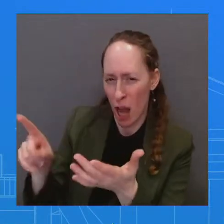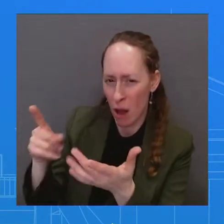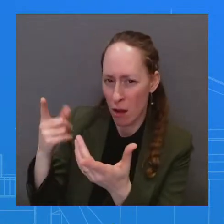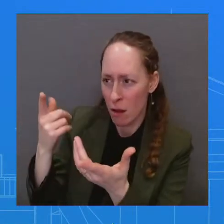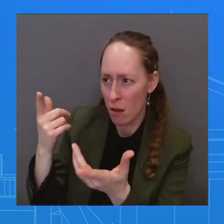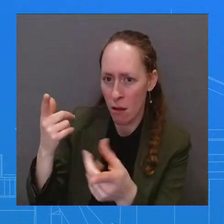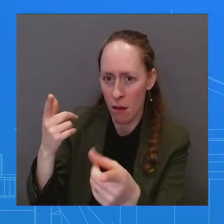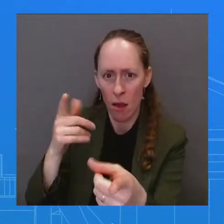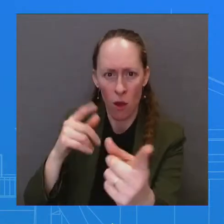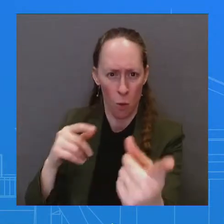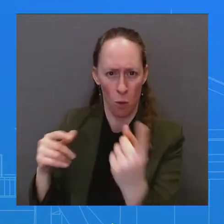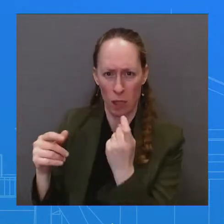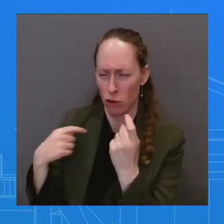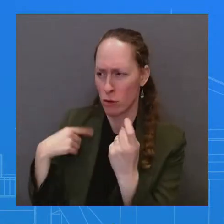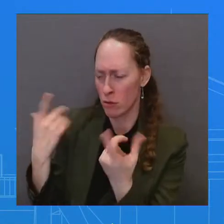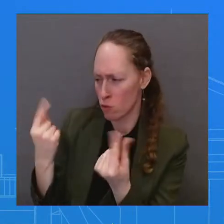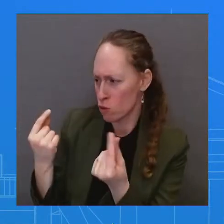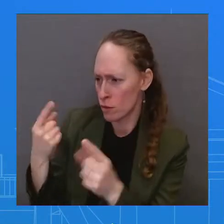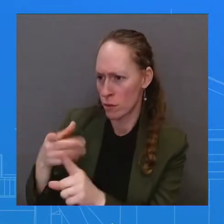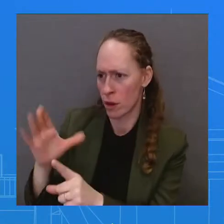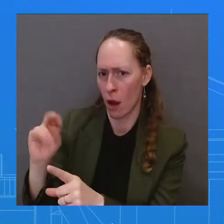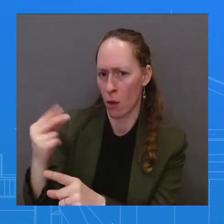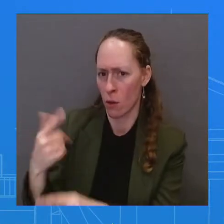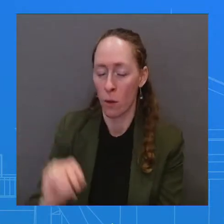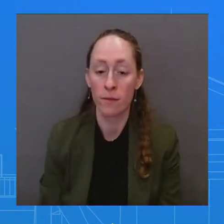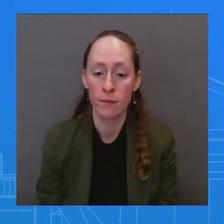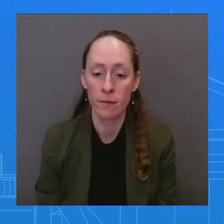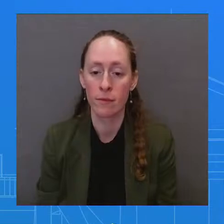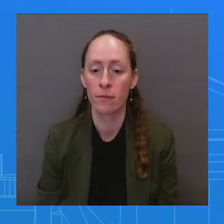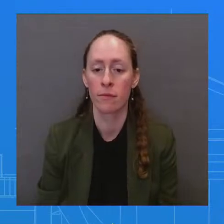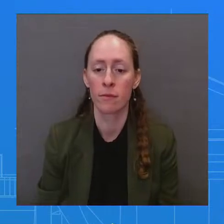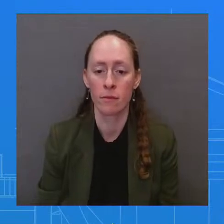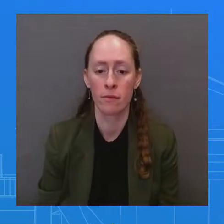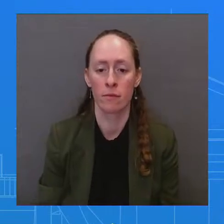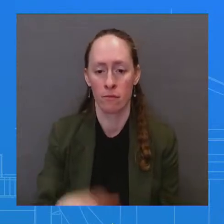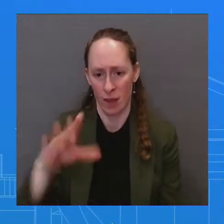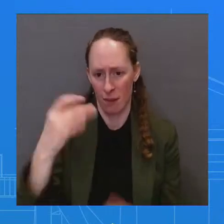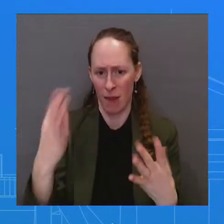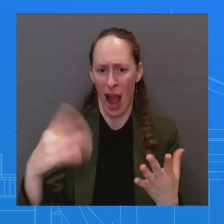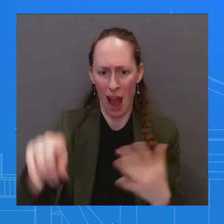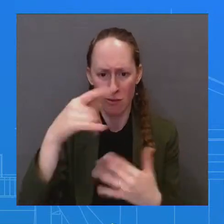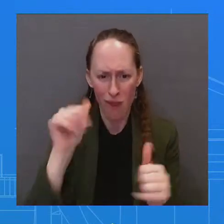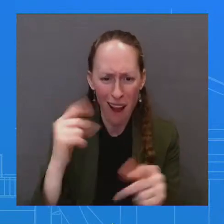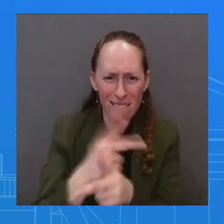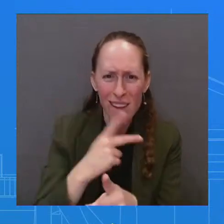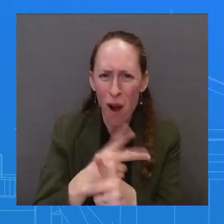trying to find out what's going on, especially as one of the worst humanitarian crisis